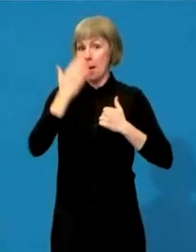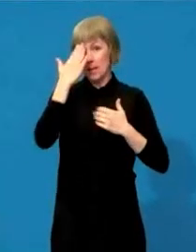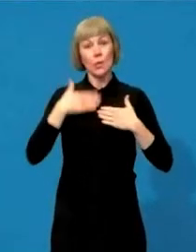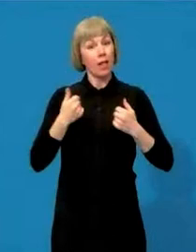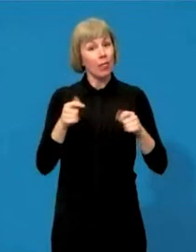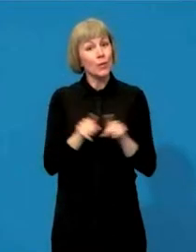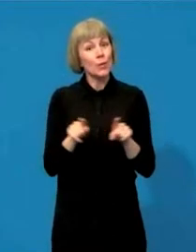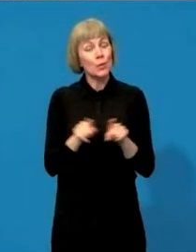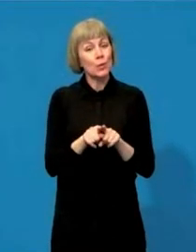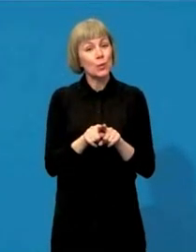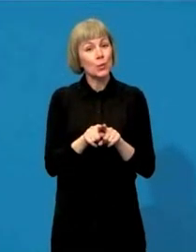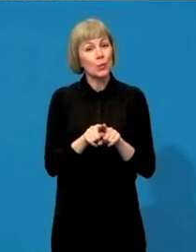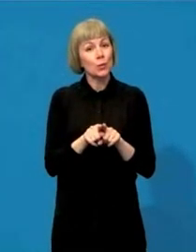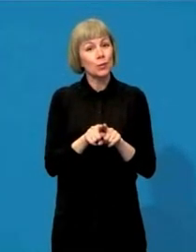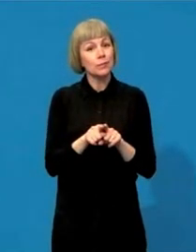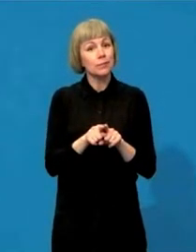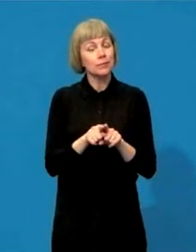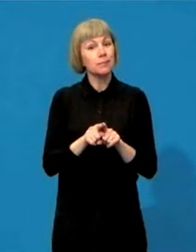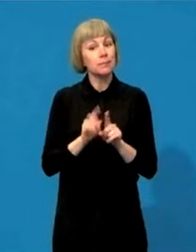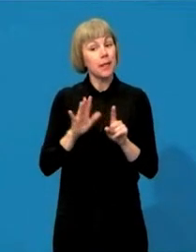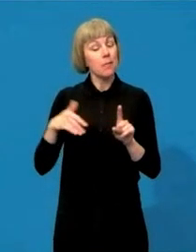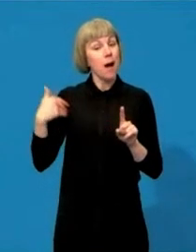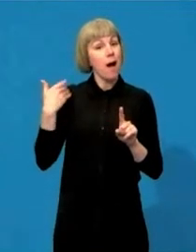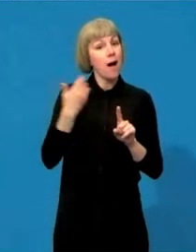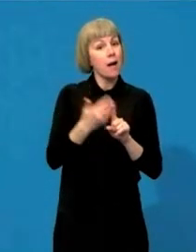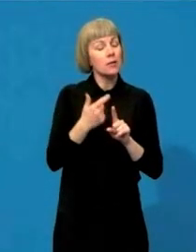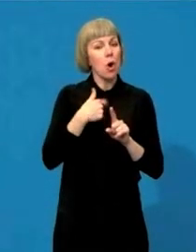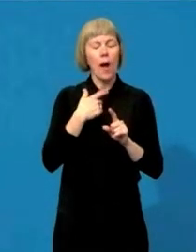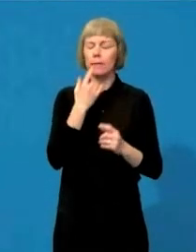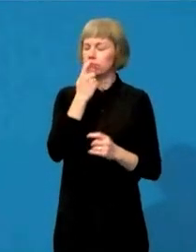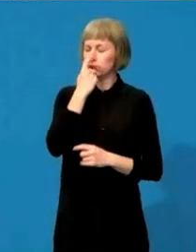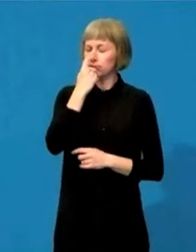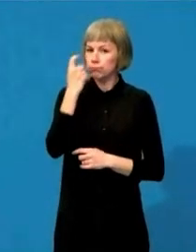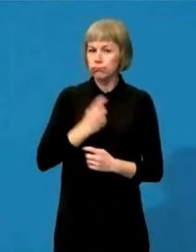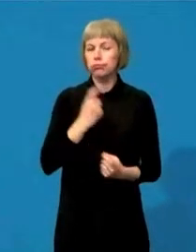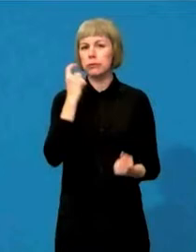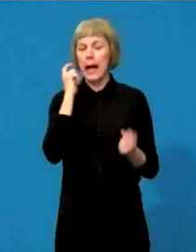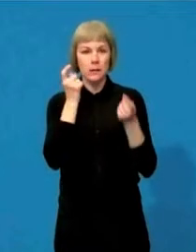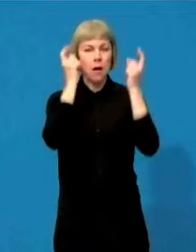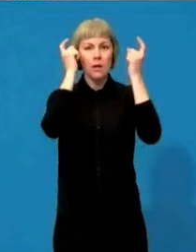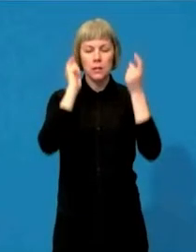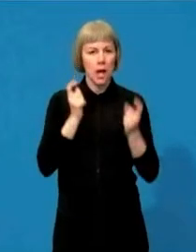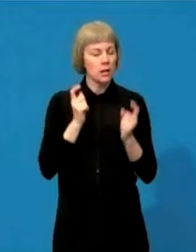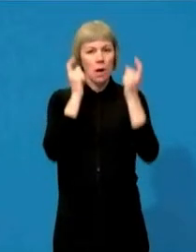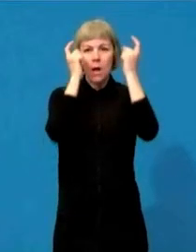I had suffered from quite severe anxiety for a number of years leading up to this, and